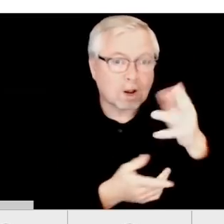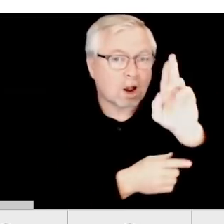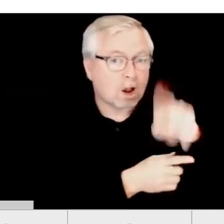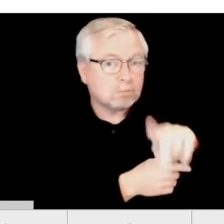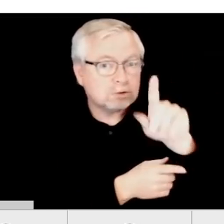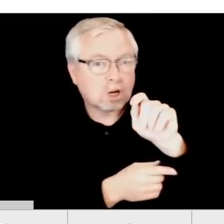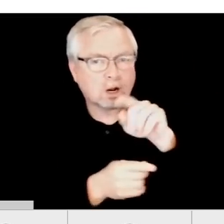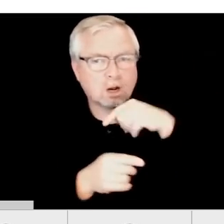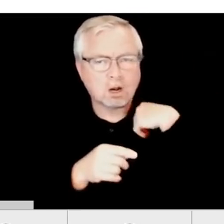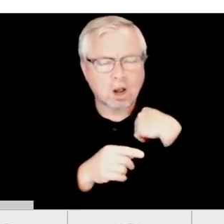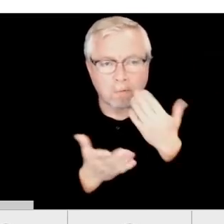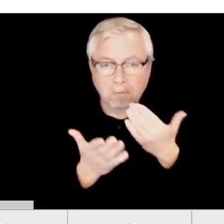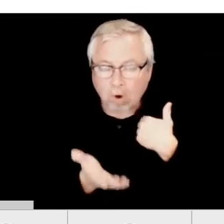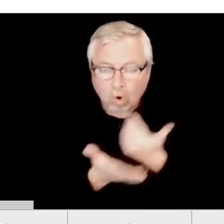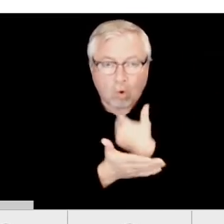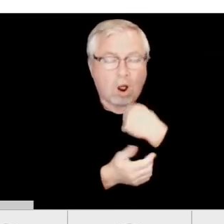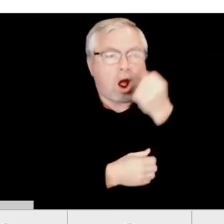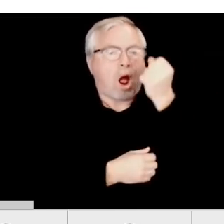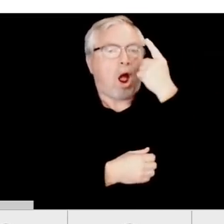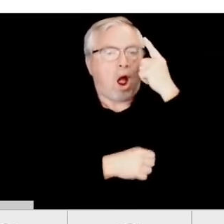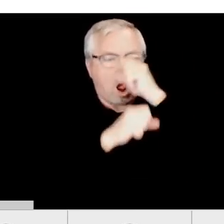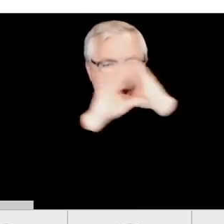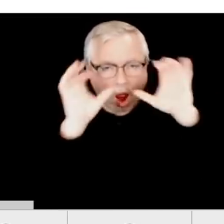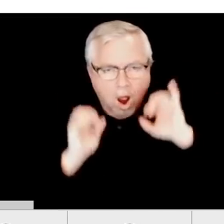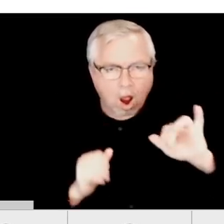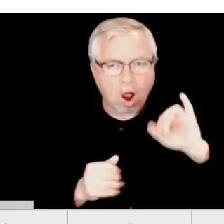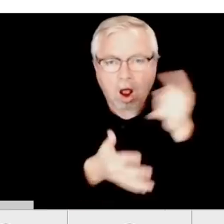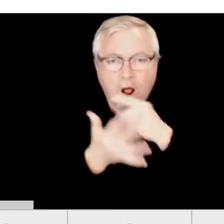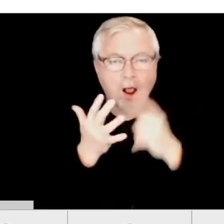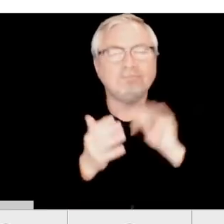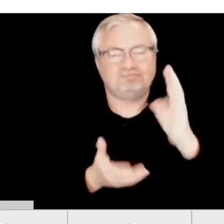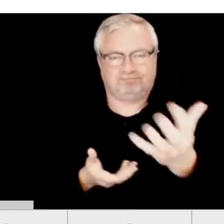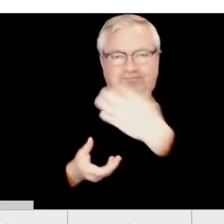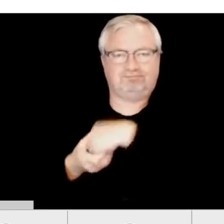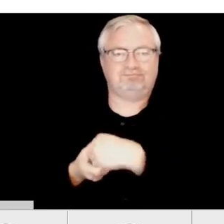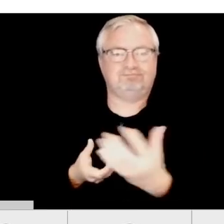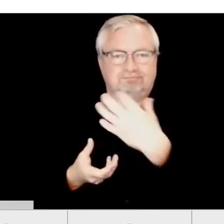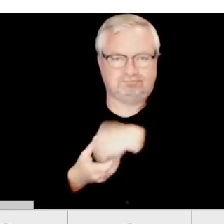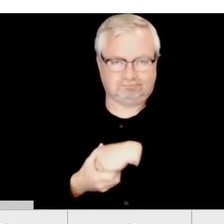They incorporate new data from the U.S. and Minnesota.